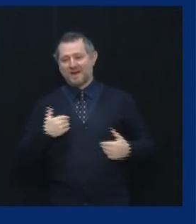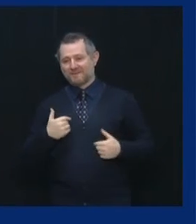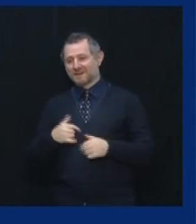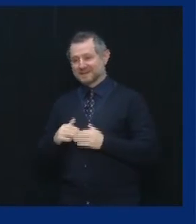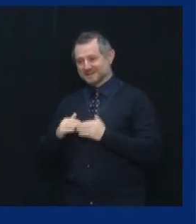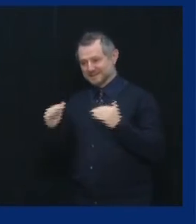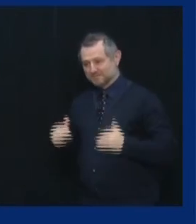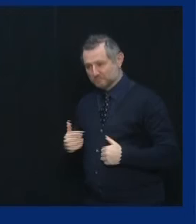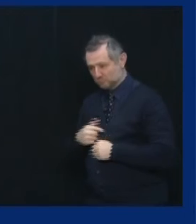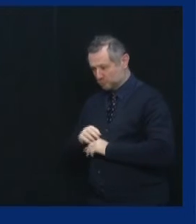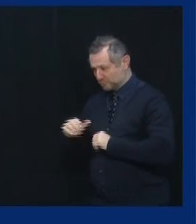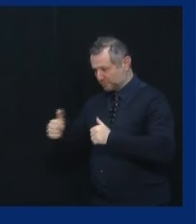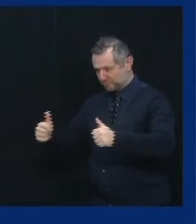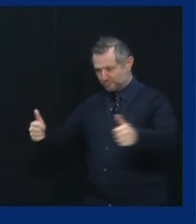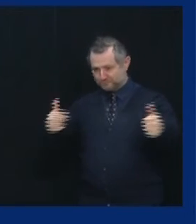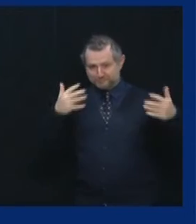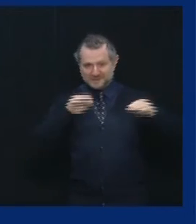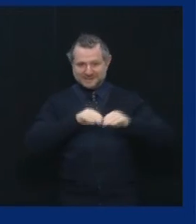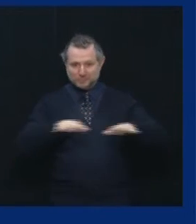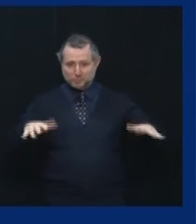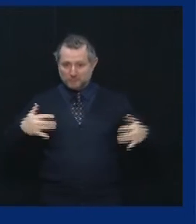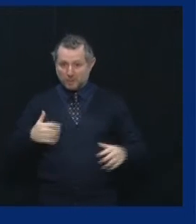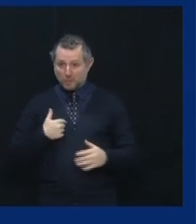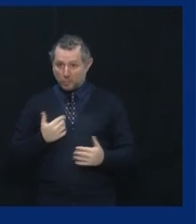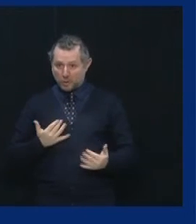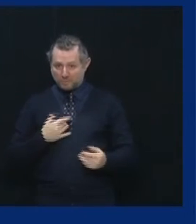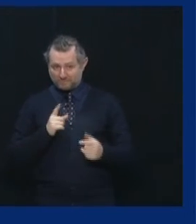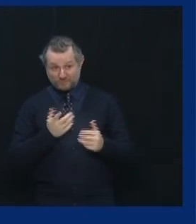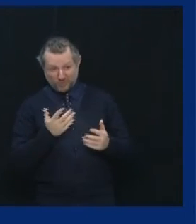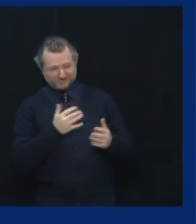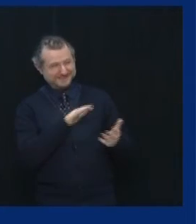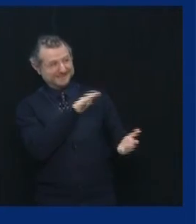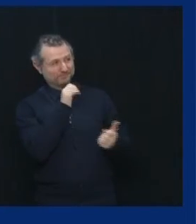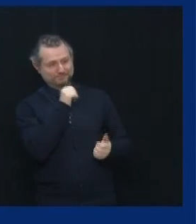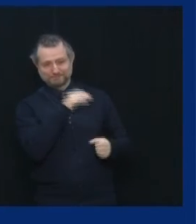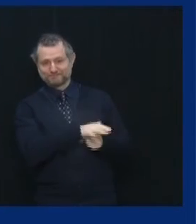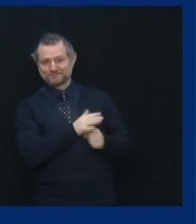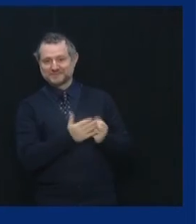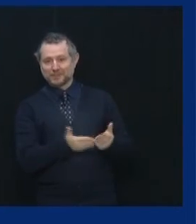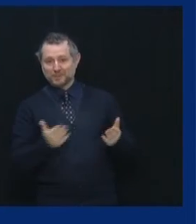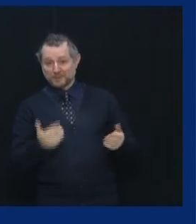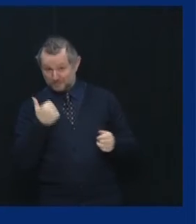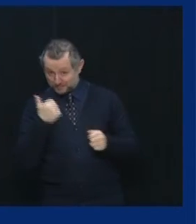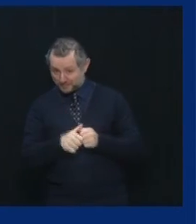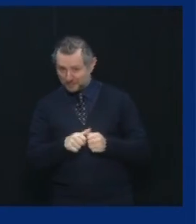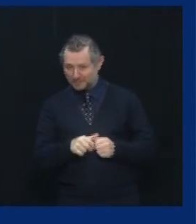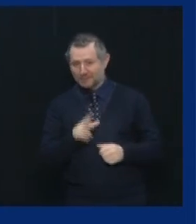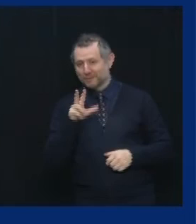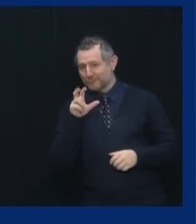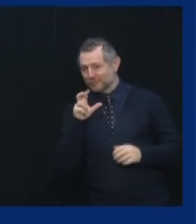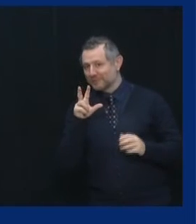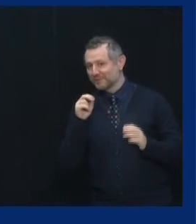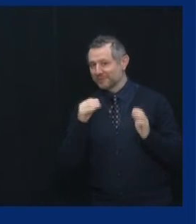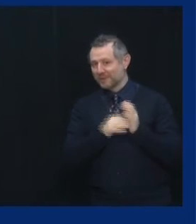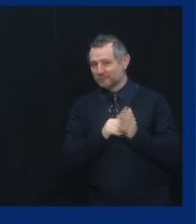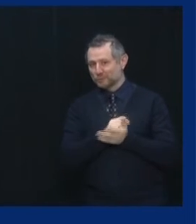WHEN WILL WE LARGE SCALE? WE HAVE THE MECHANISM READY, BUT